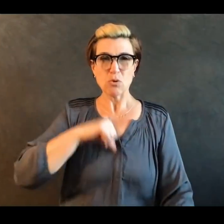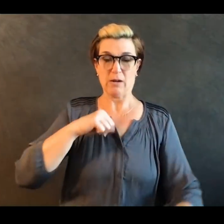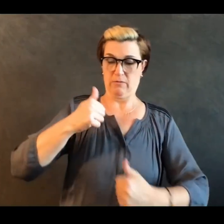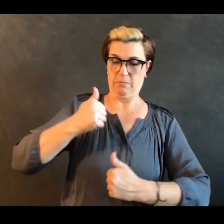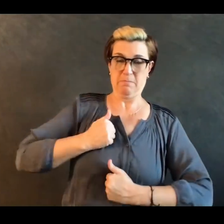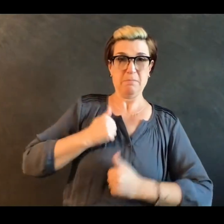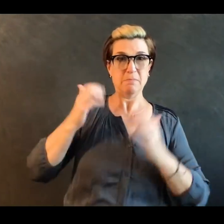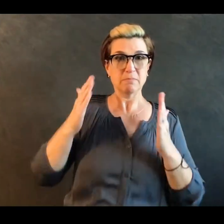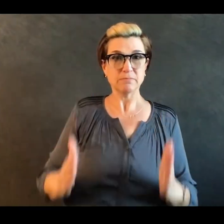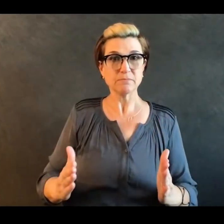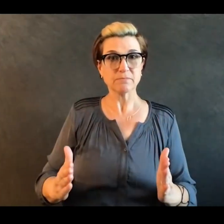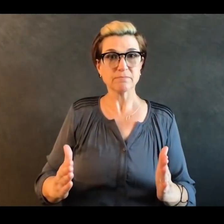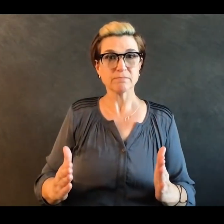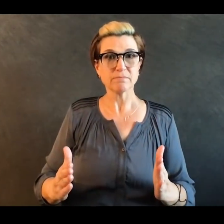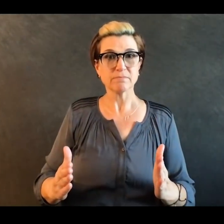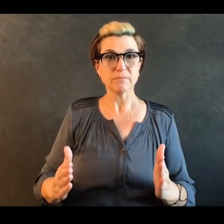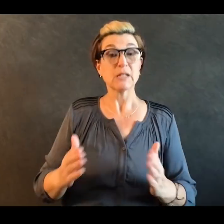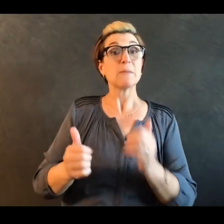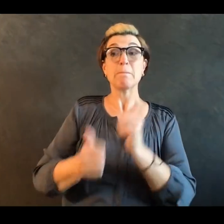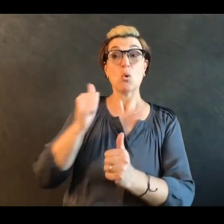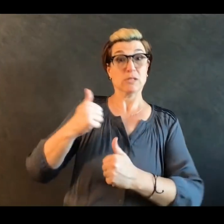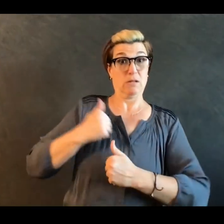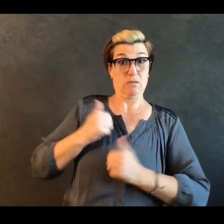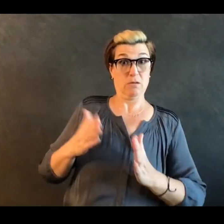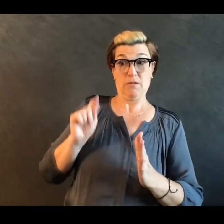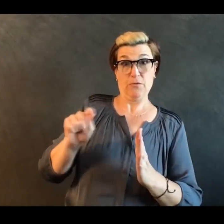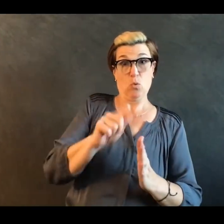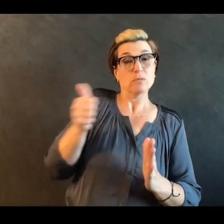professionals who have been deployed across the nation literally by the